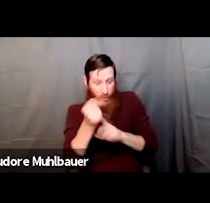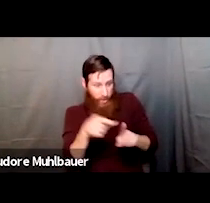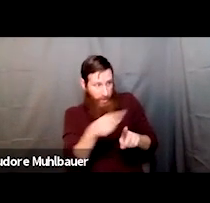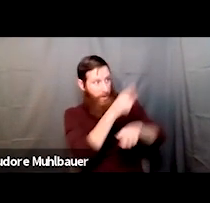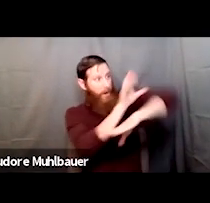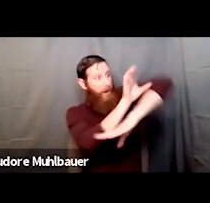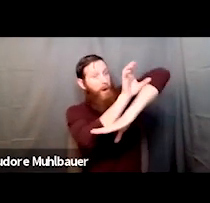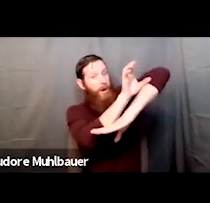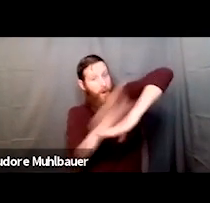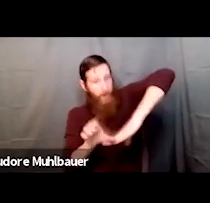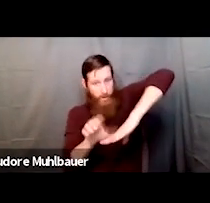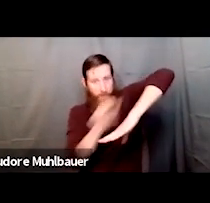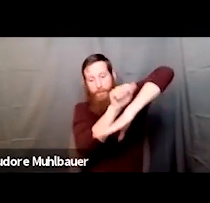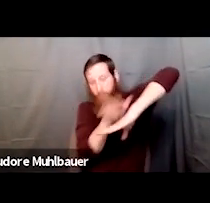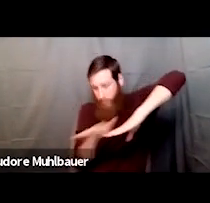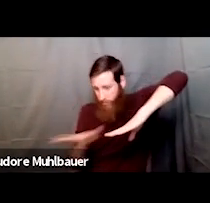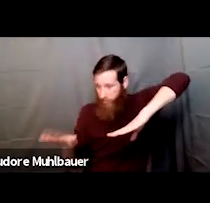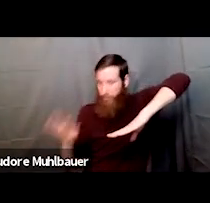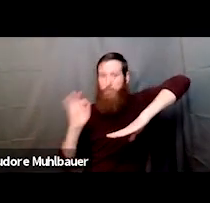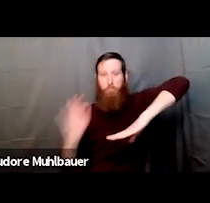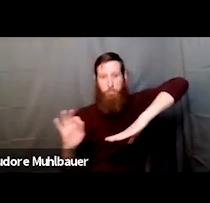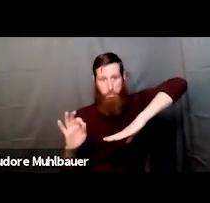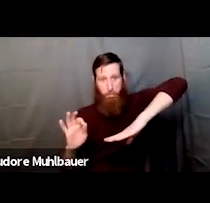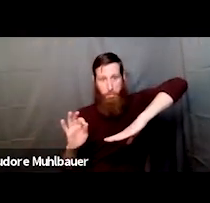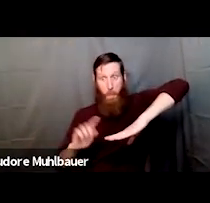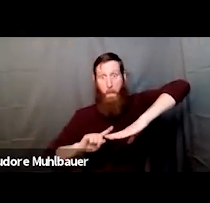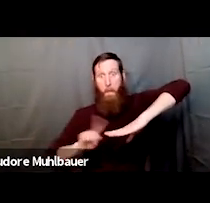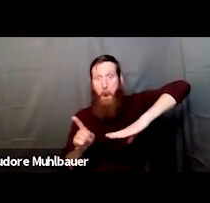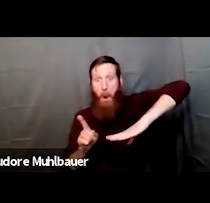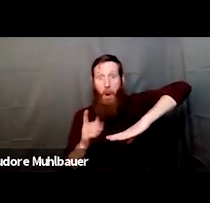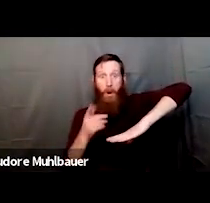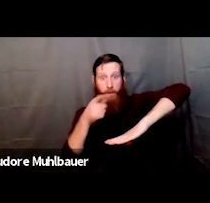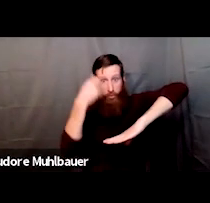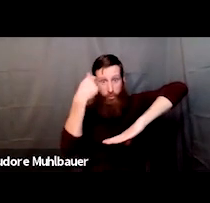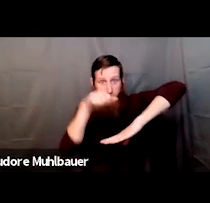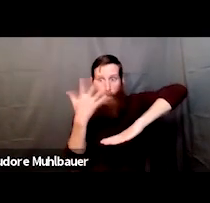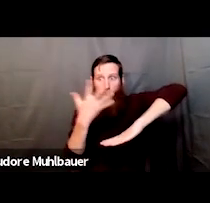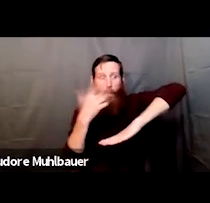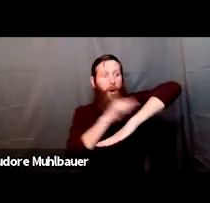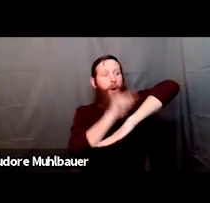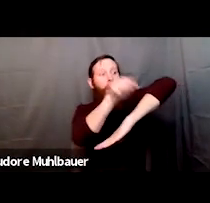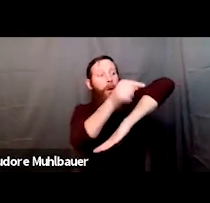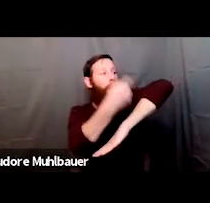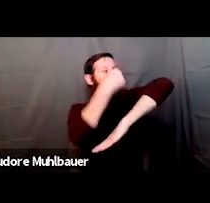you might have removed an avalanche hazard for that given moment in time but remembering what is right next door is going to also be important